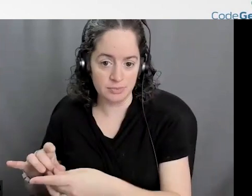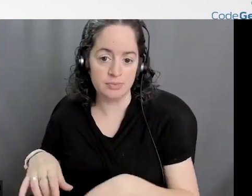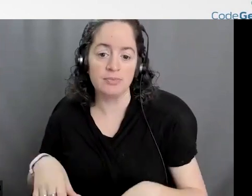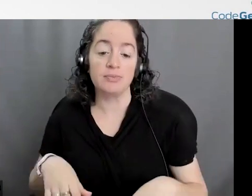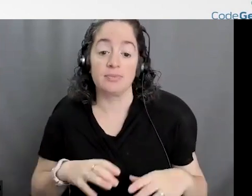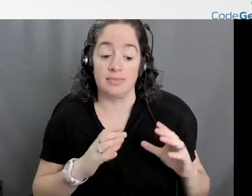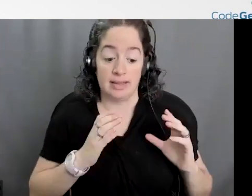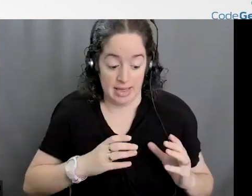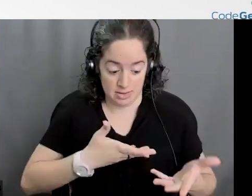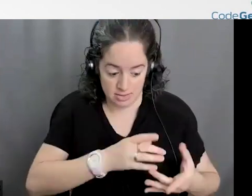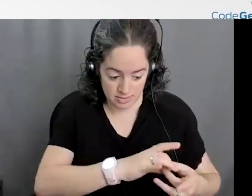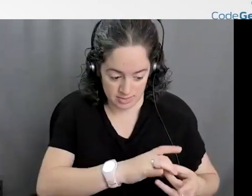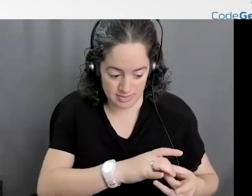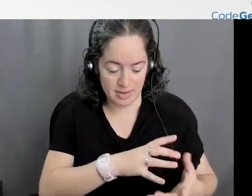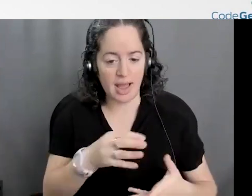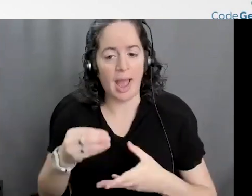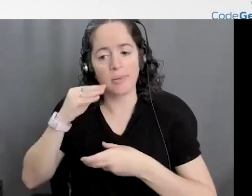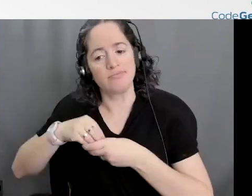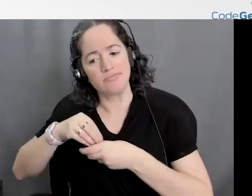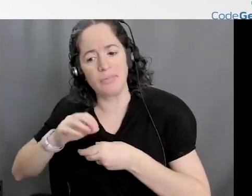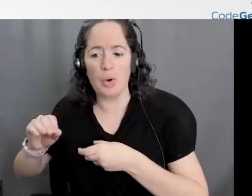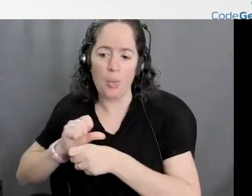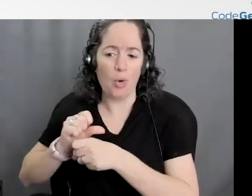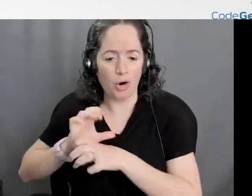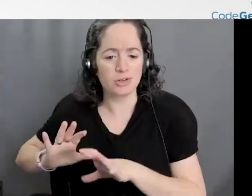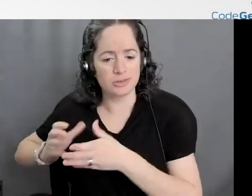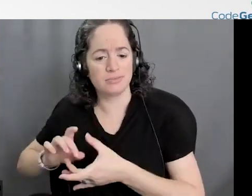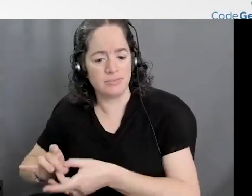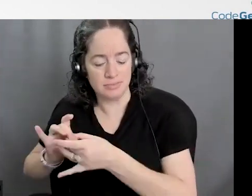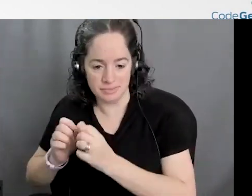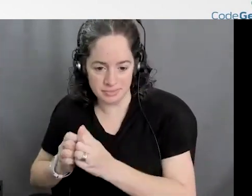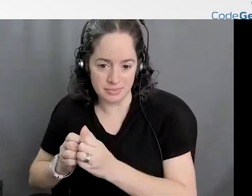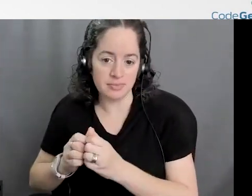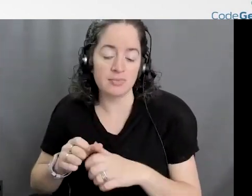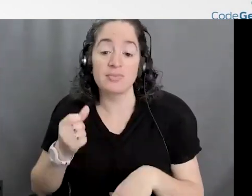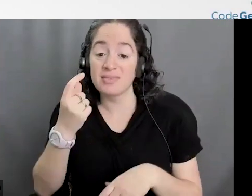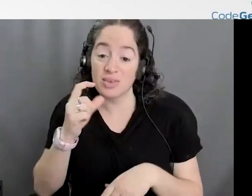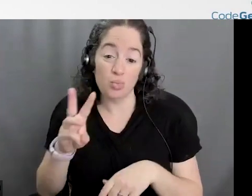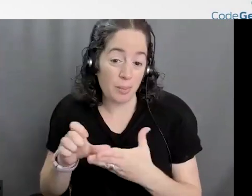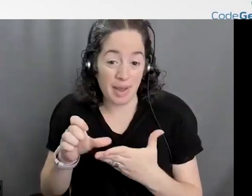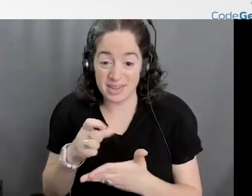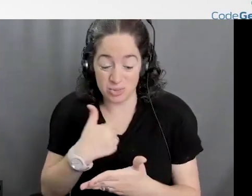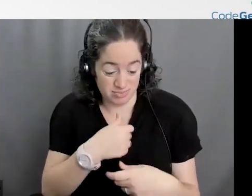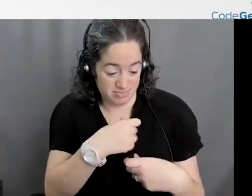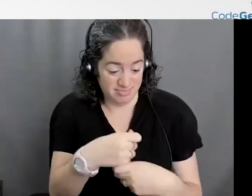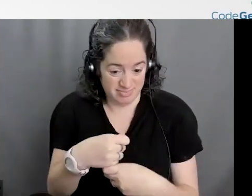as we build accessible websites for clients with local, regional, national, and global reach.